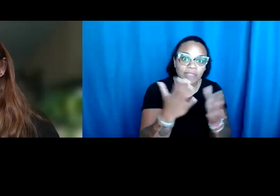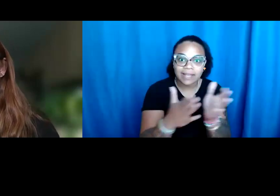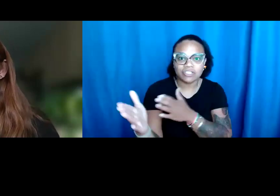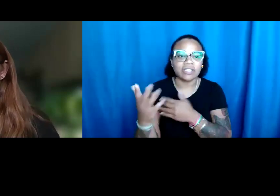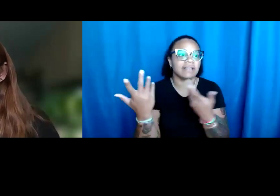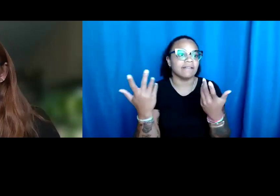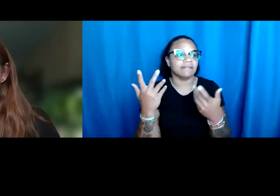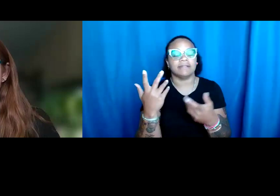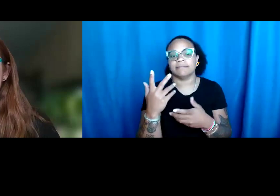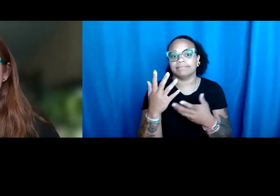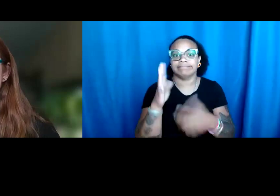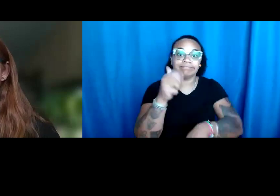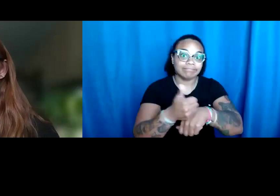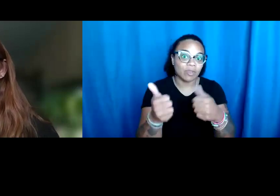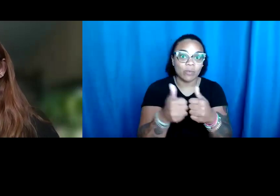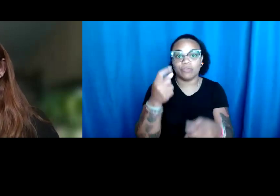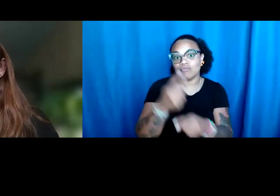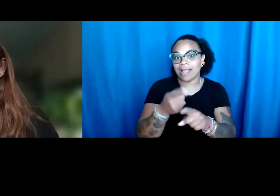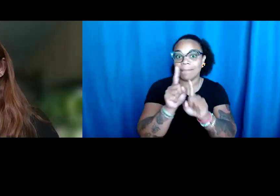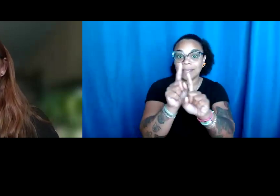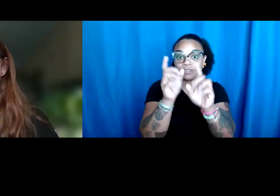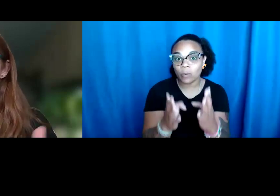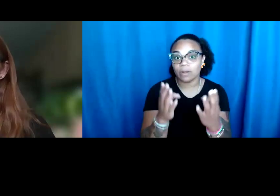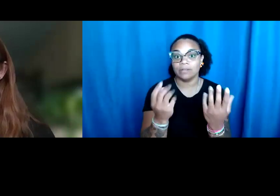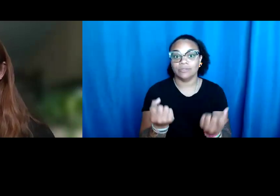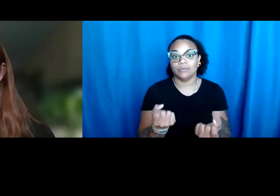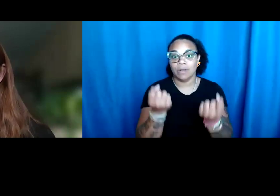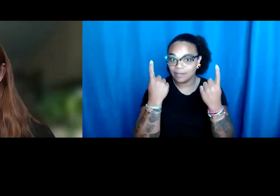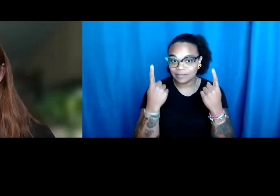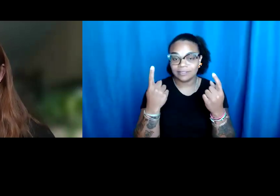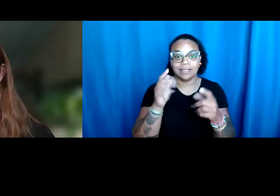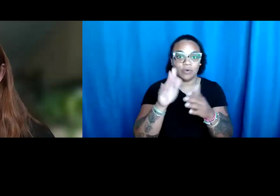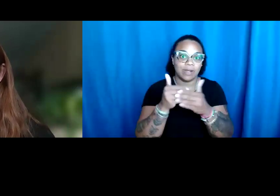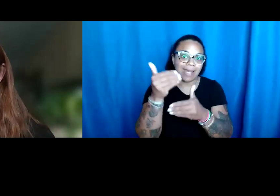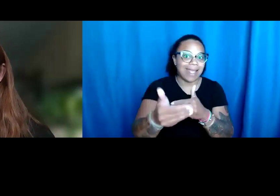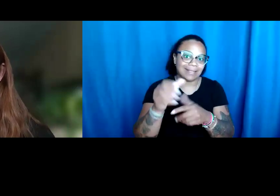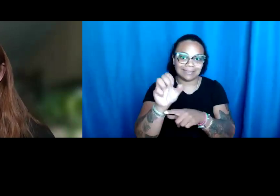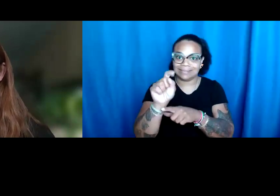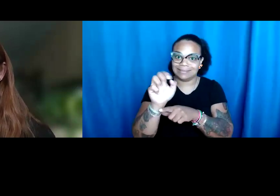you set up with the right mentors to understand what your next steps should be as a business.